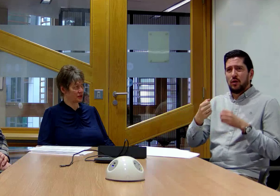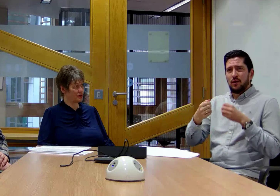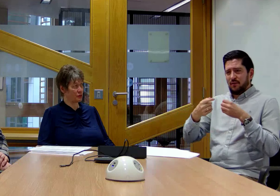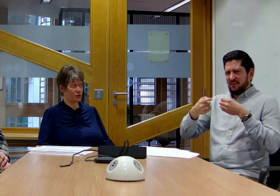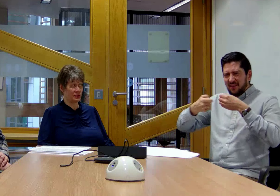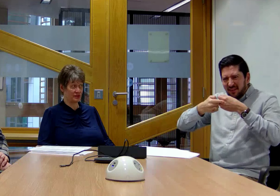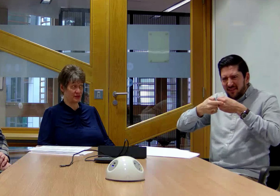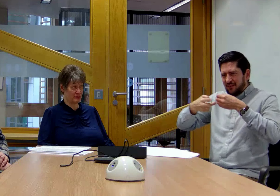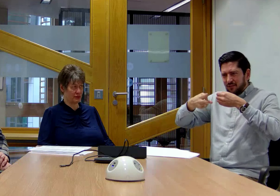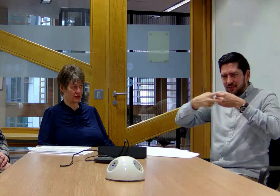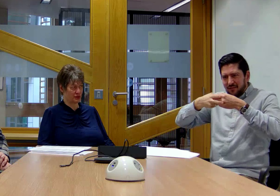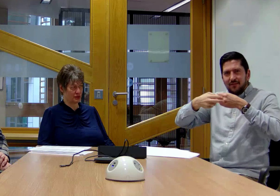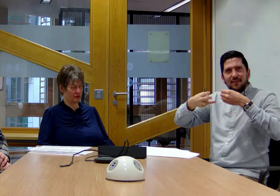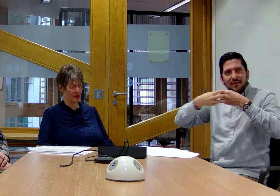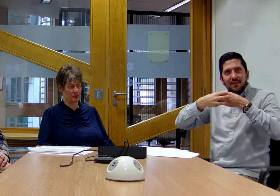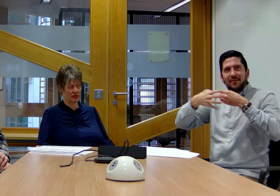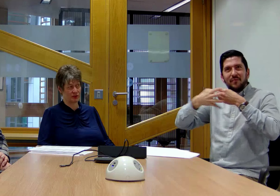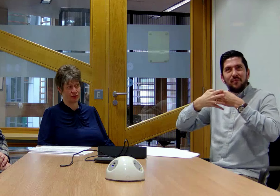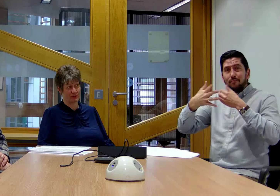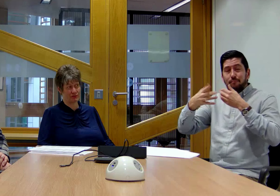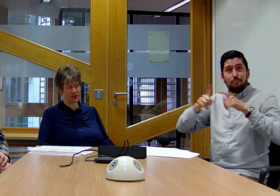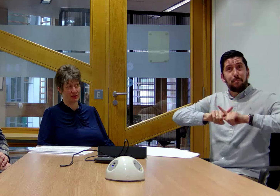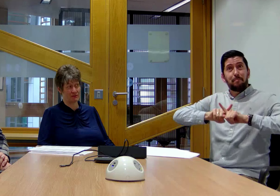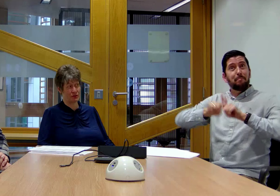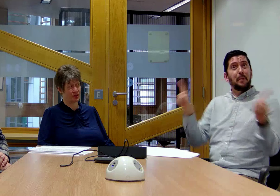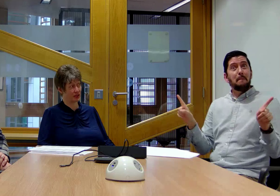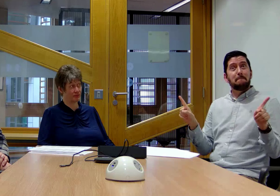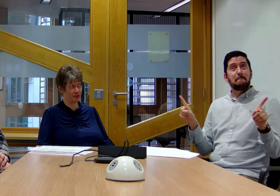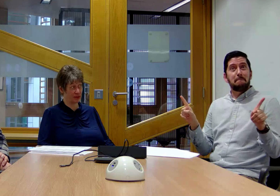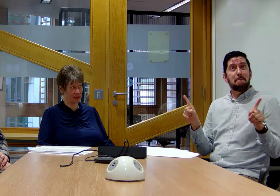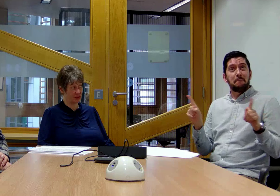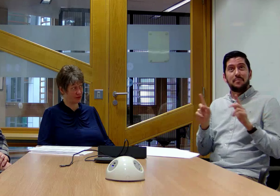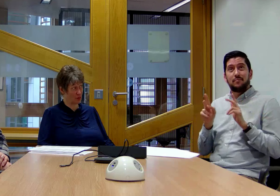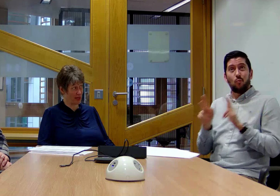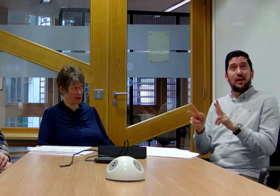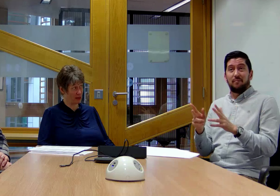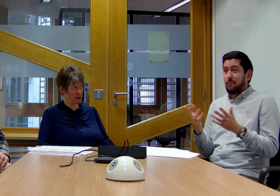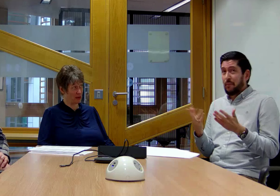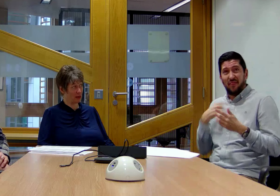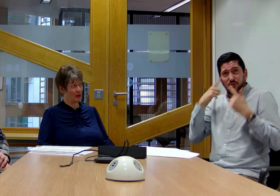Whereas in Manchester, they would do a different number system and they would actually represent